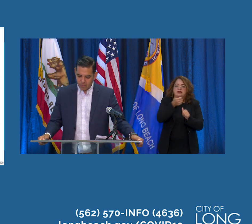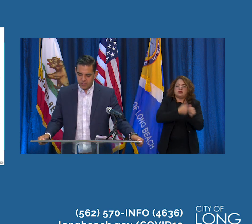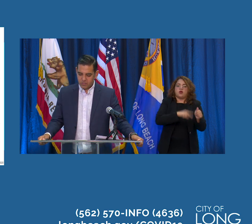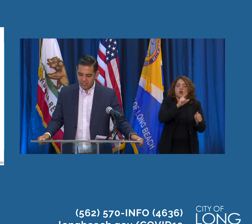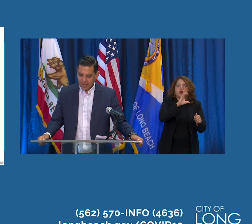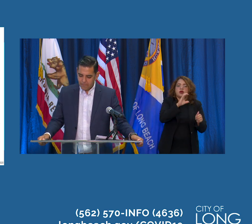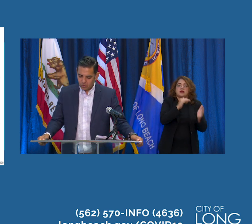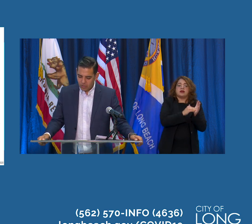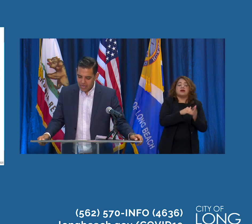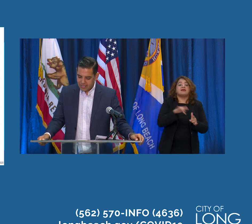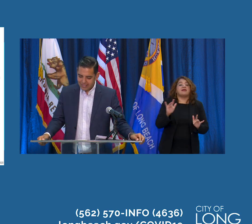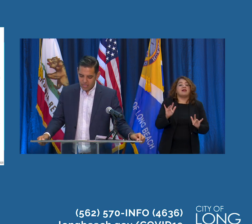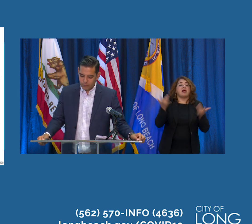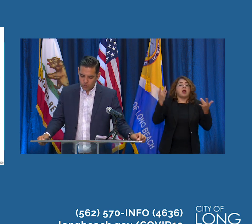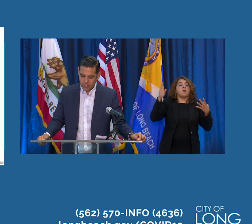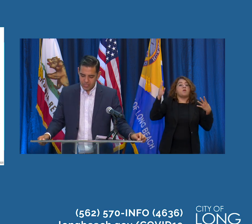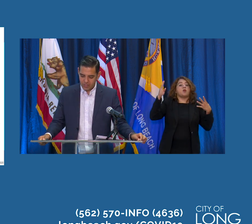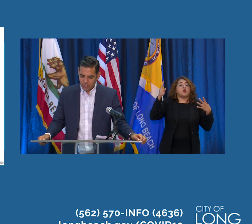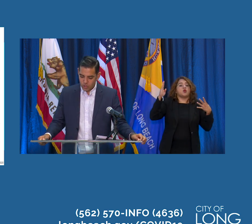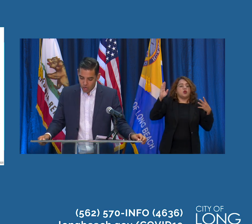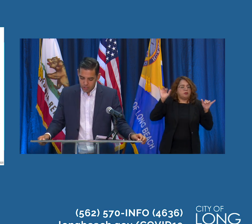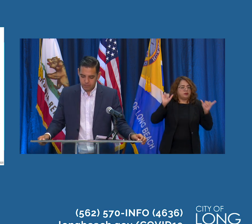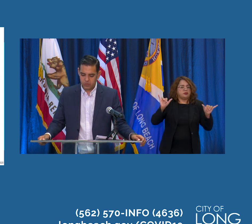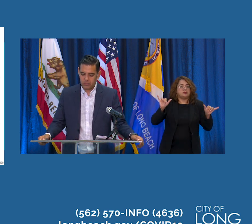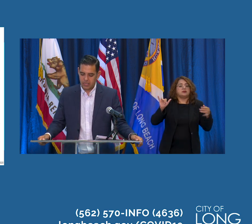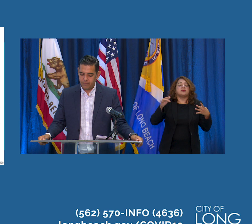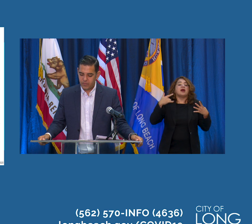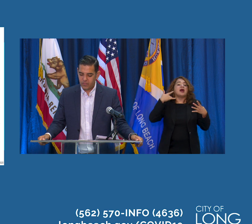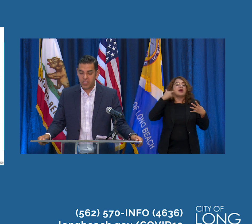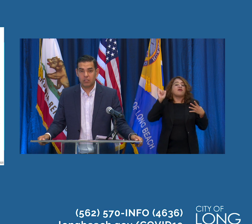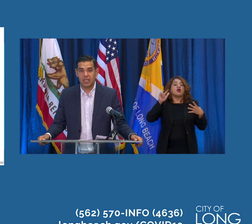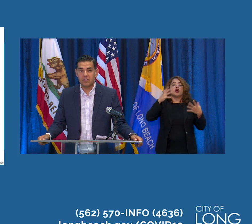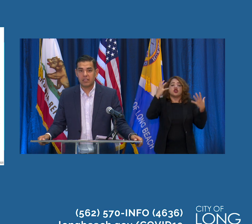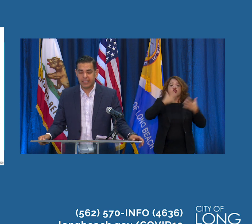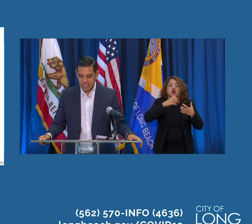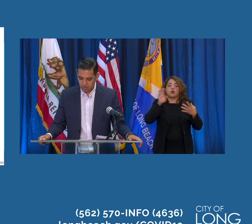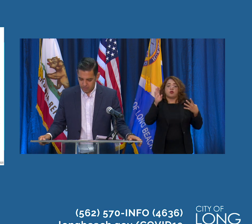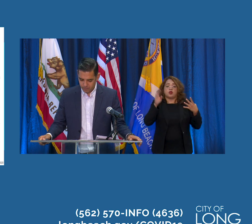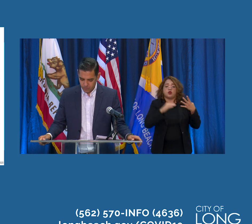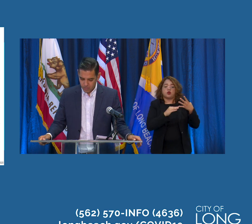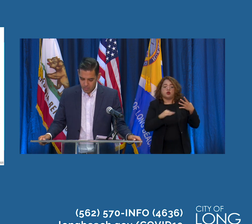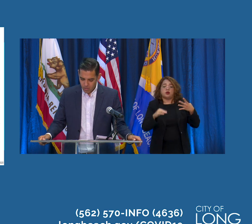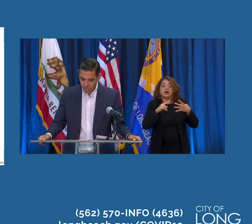Again Long Beach is in the light blue line, California is in the dark blue line, and the yellow line is L.A. County.